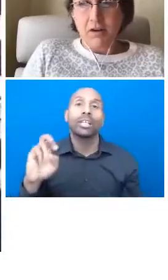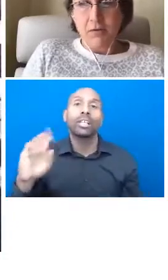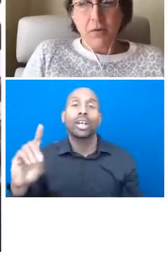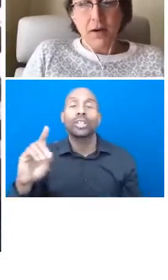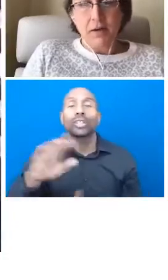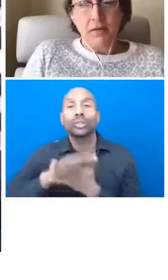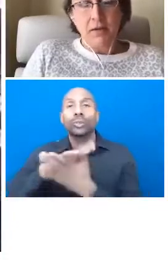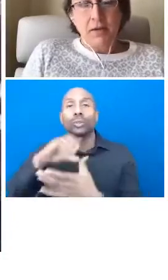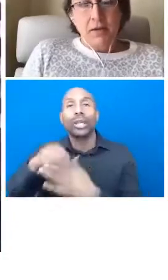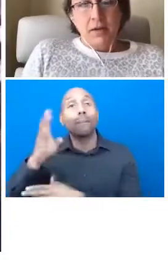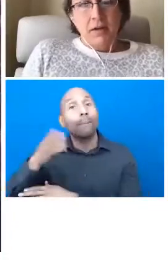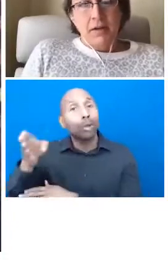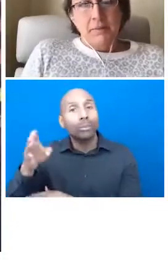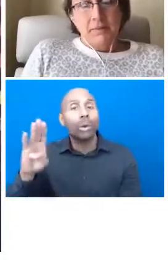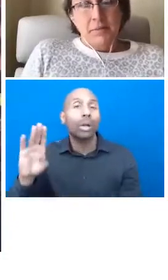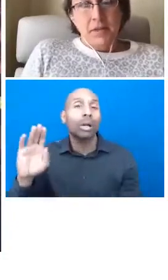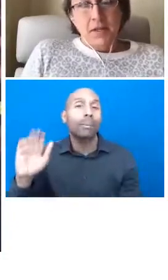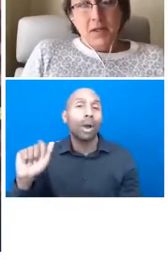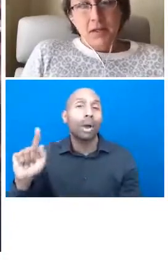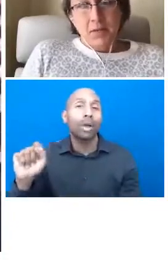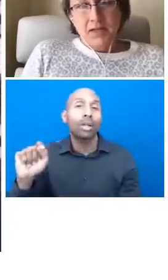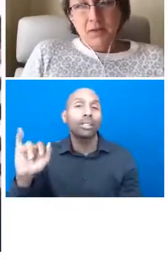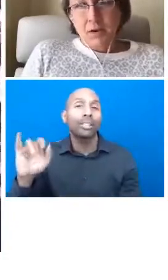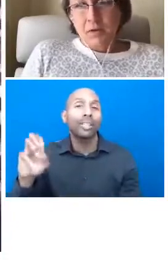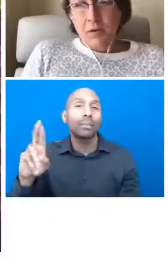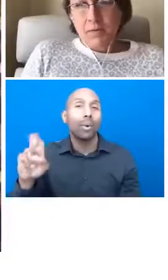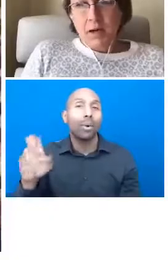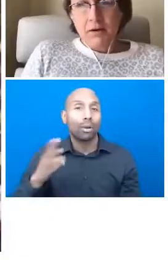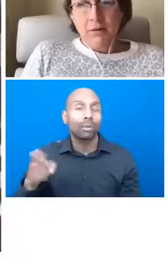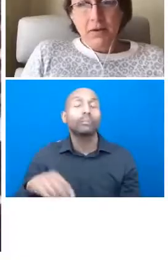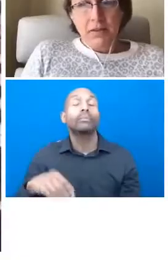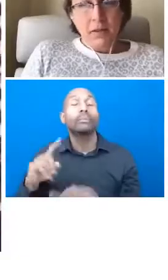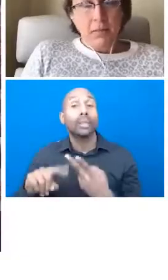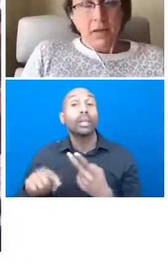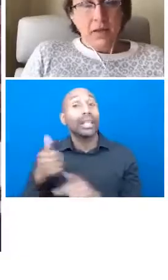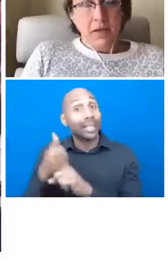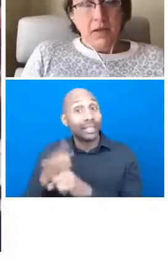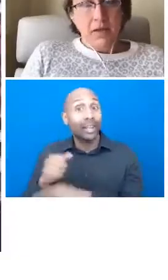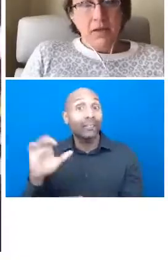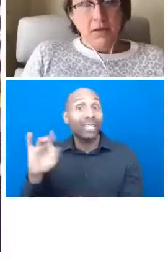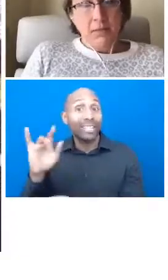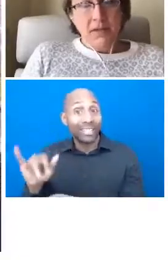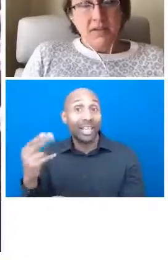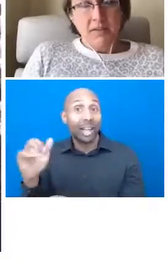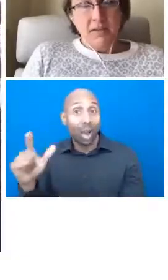for a while. It makes the work more powerful, I think.